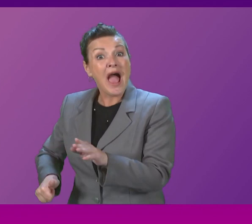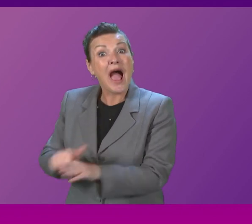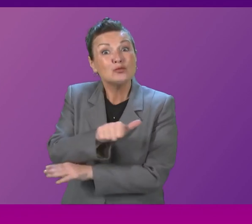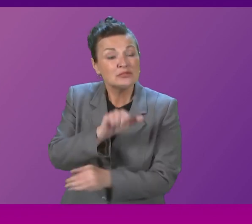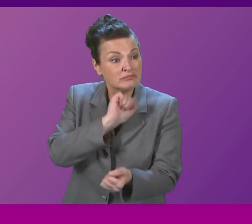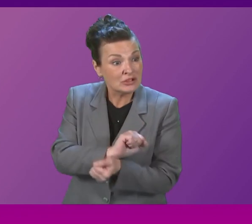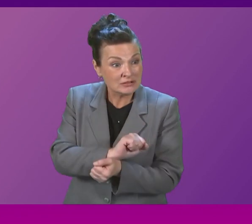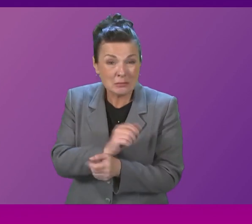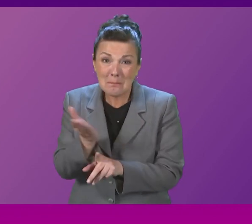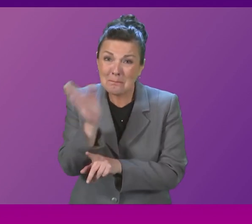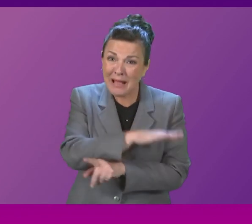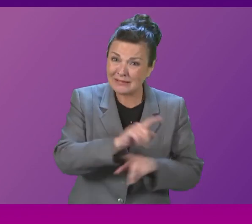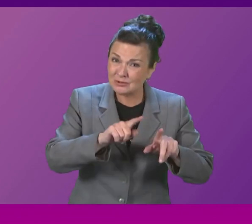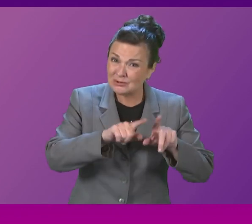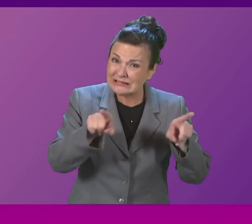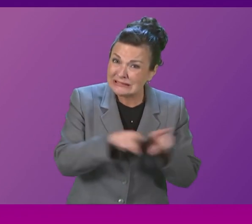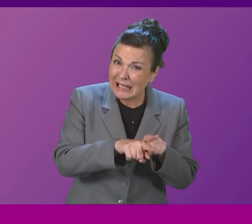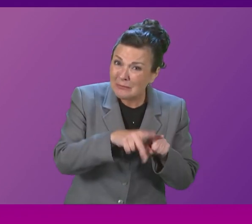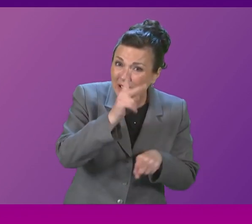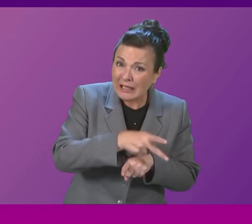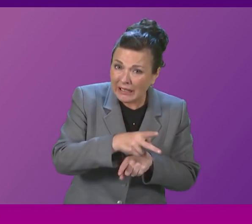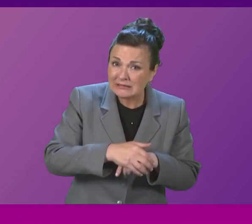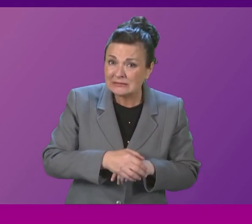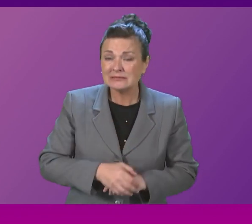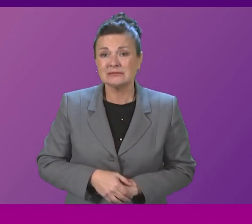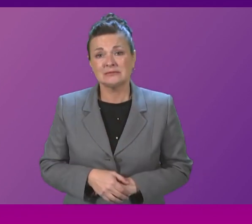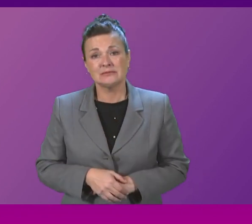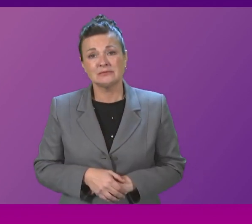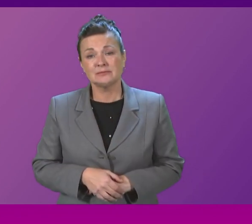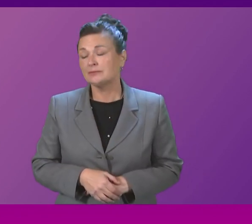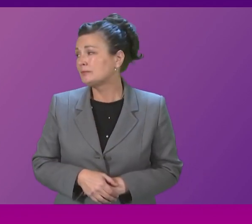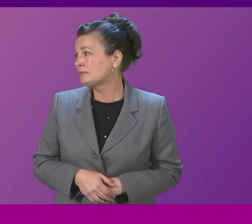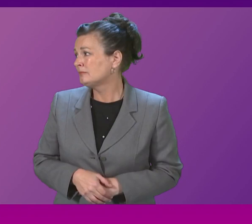I am happy to give further consideration to that point and to look carefully at the research